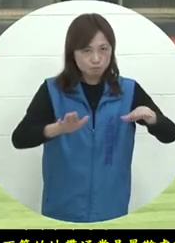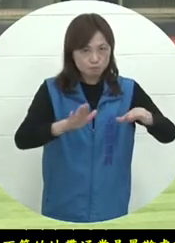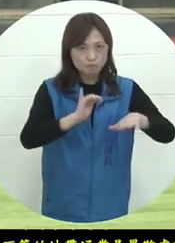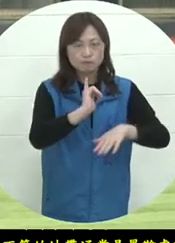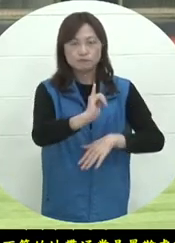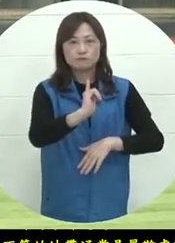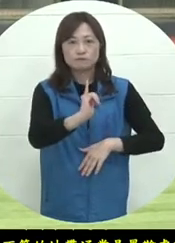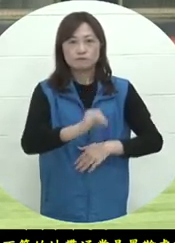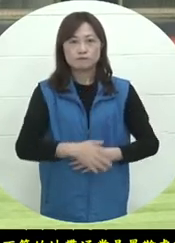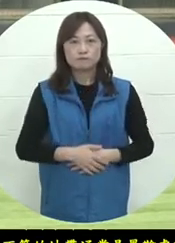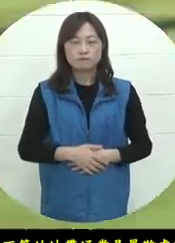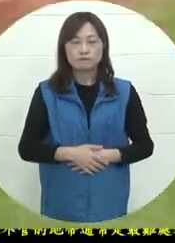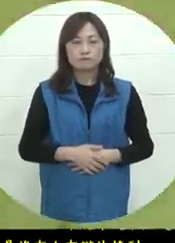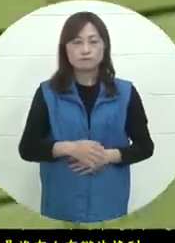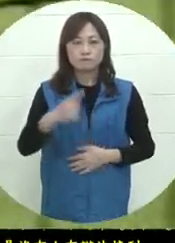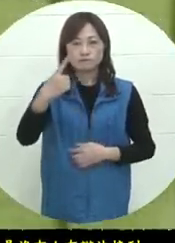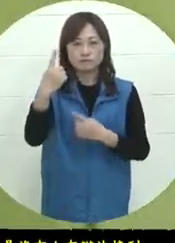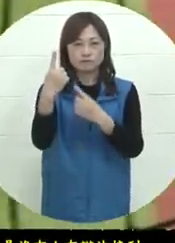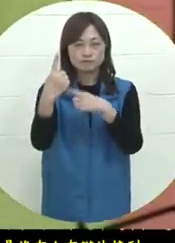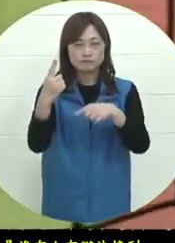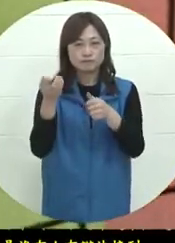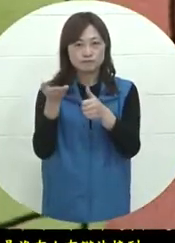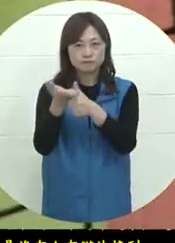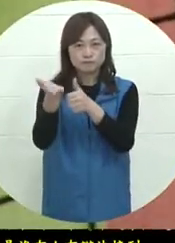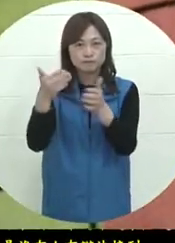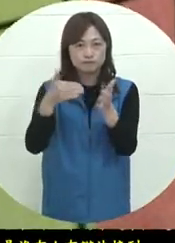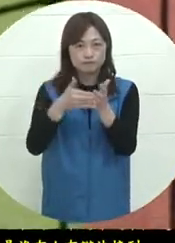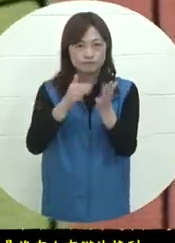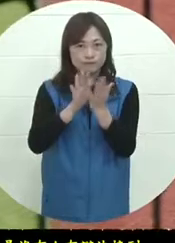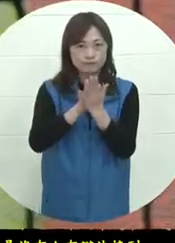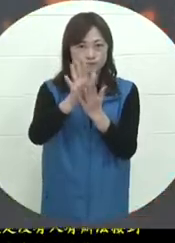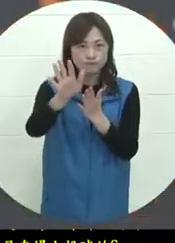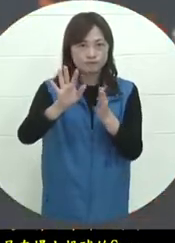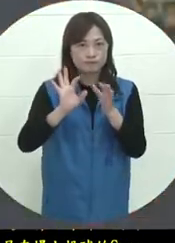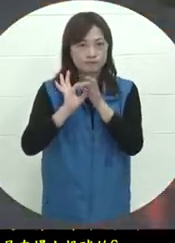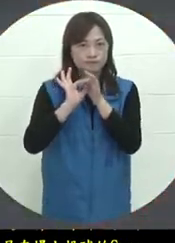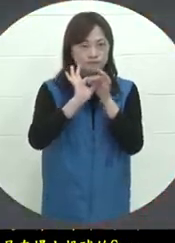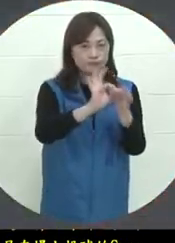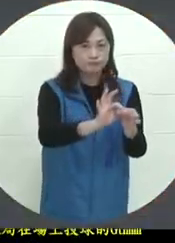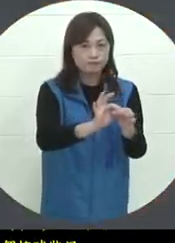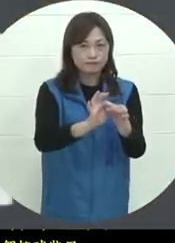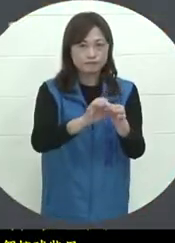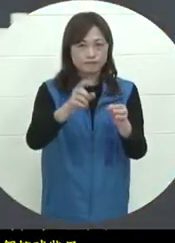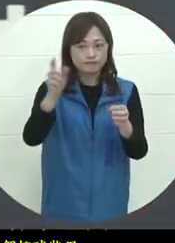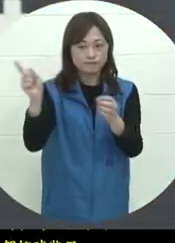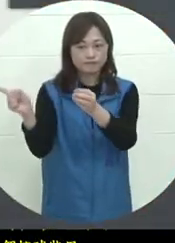After getting an out, the balls that came to compete with the fans in succession